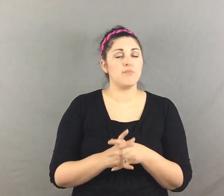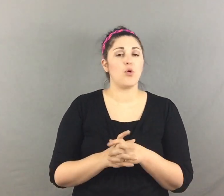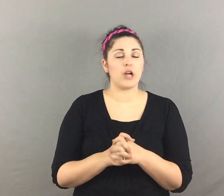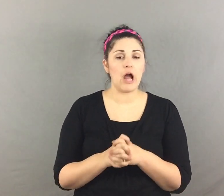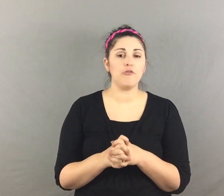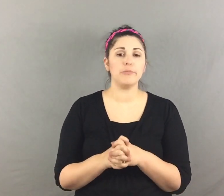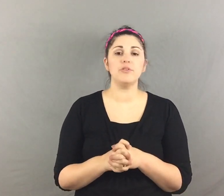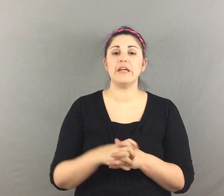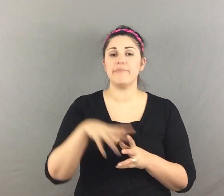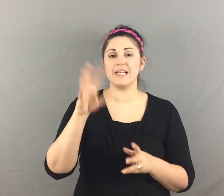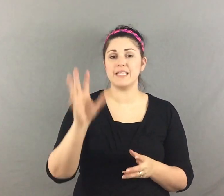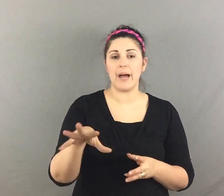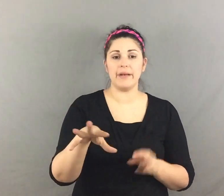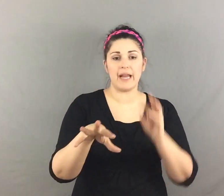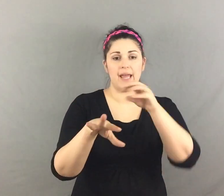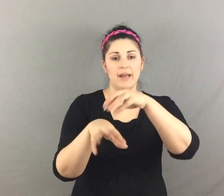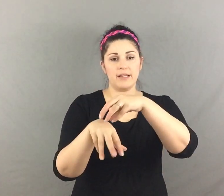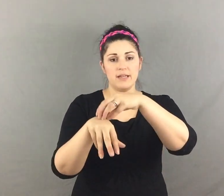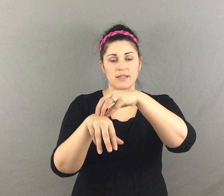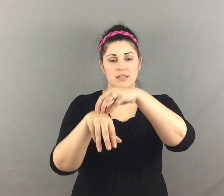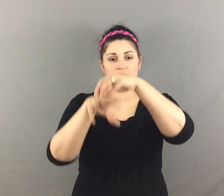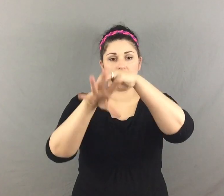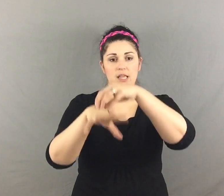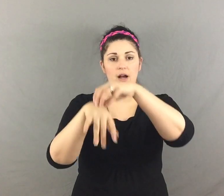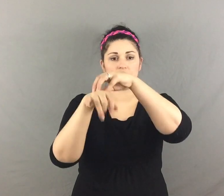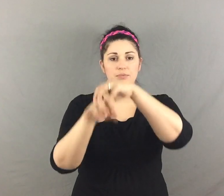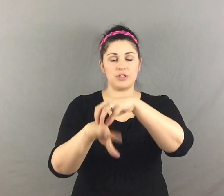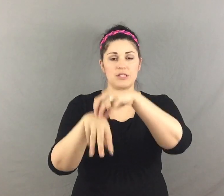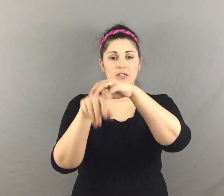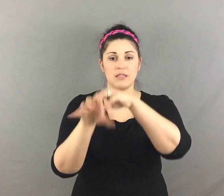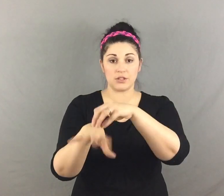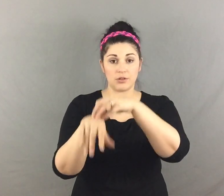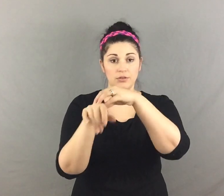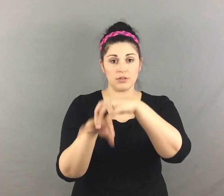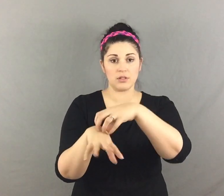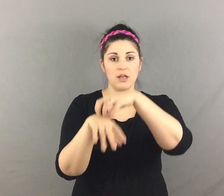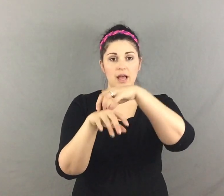it's more comfortable if my dominant hand is be octopus tentacles and my non